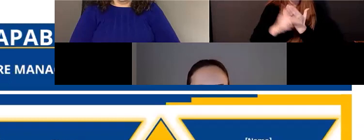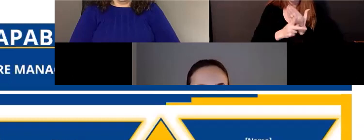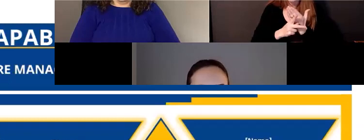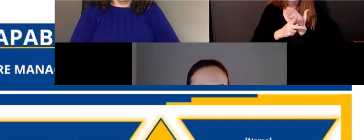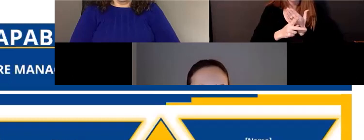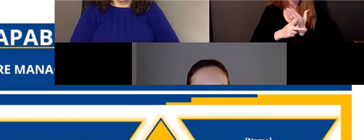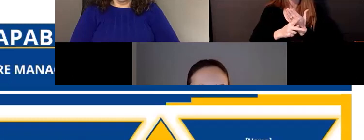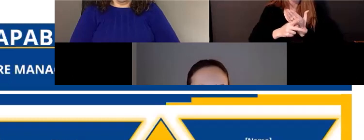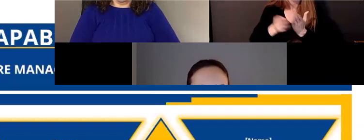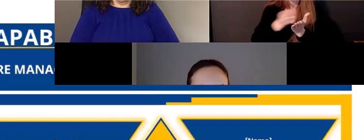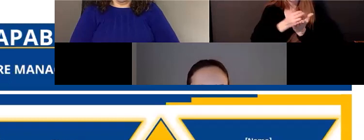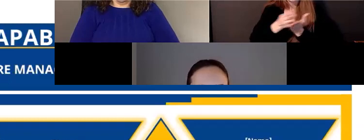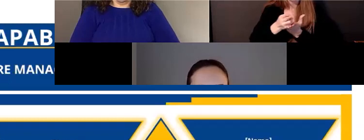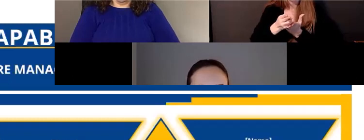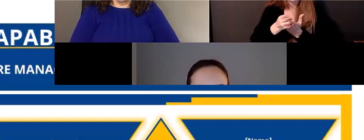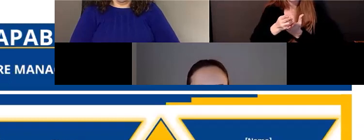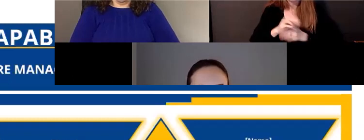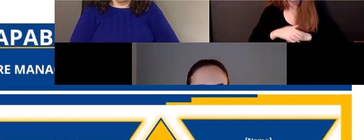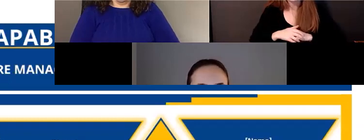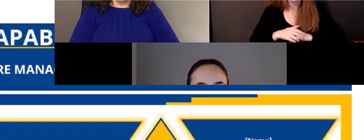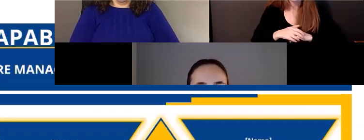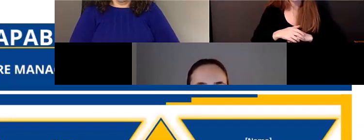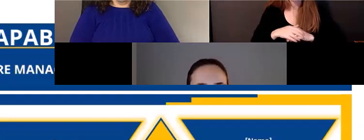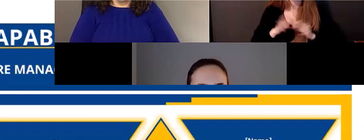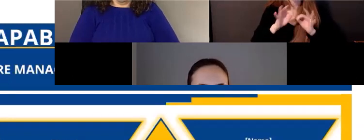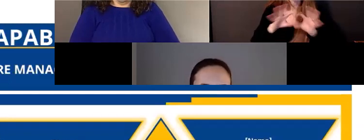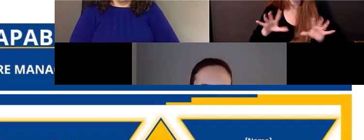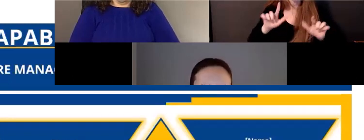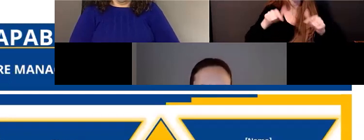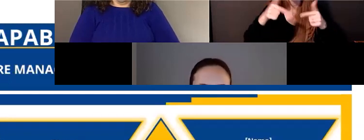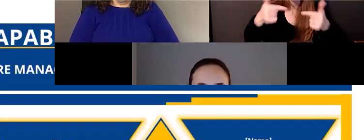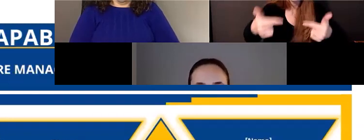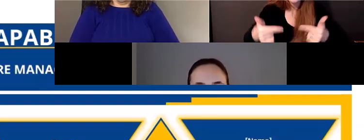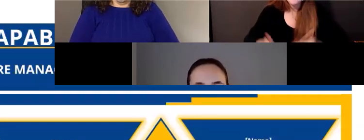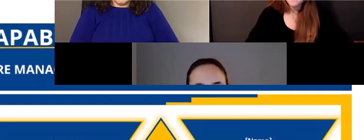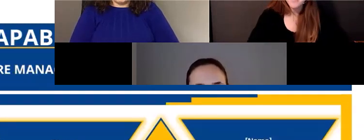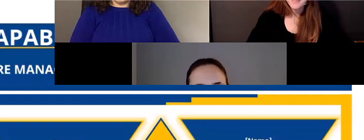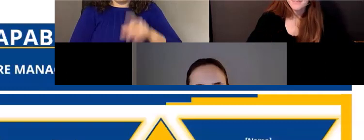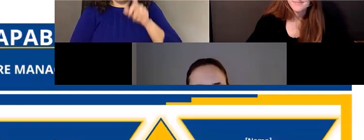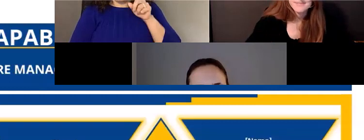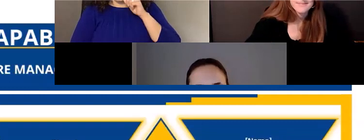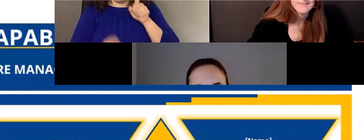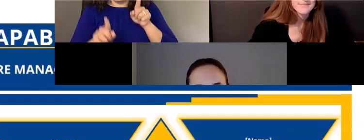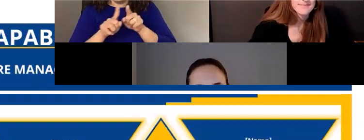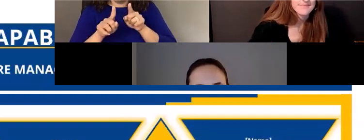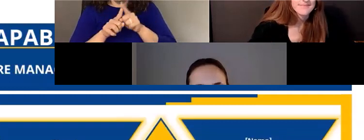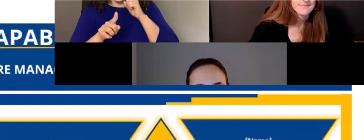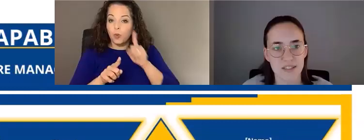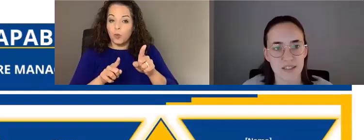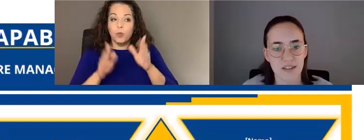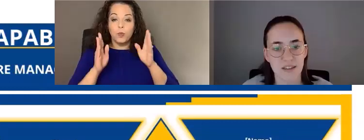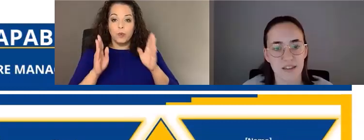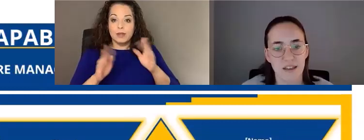We also decreased the time between receiving a referral, conducting our baseline research visit,